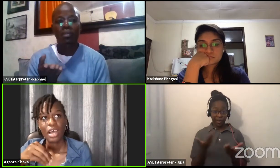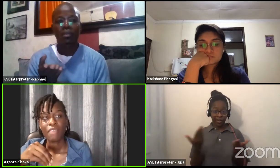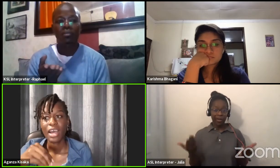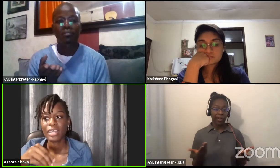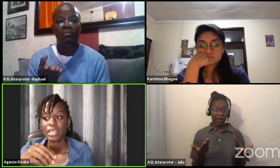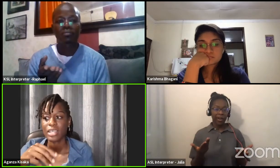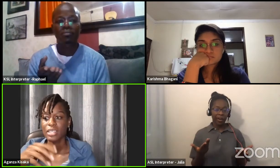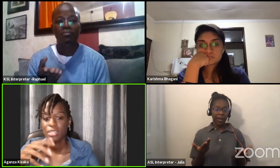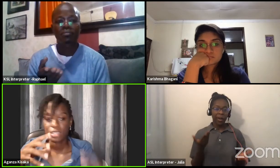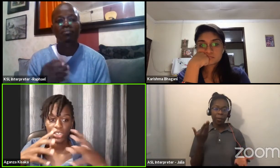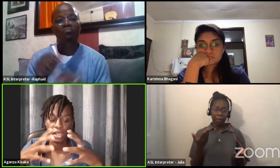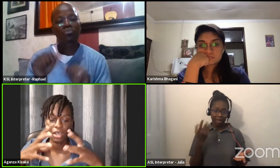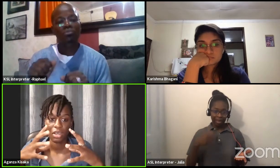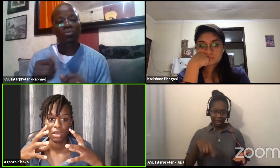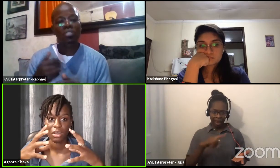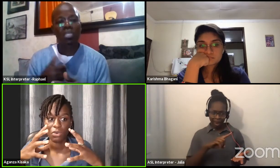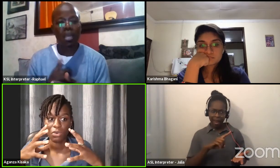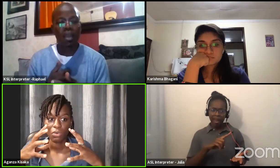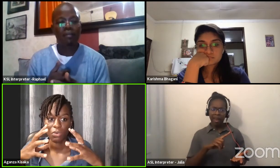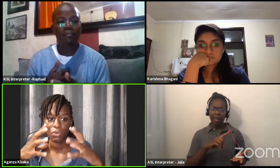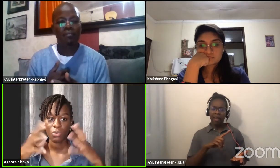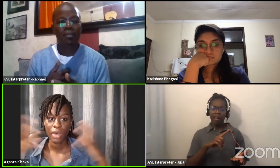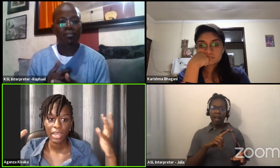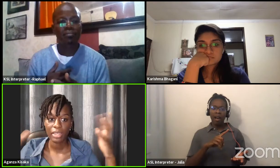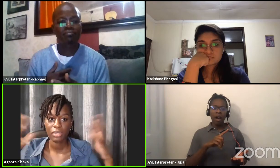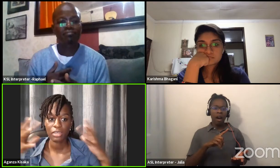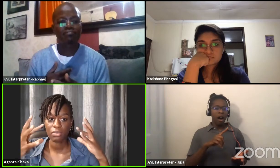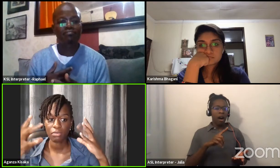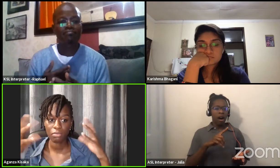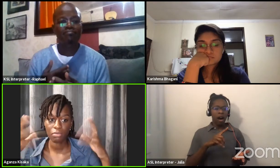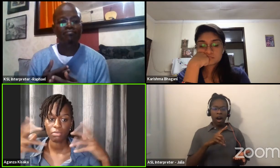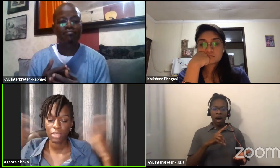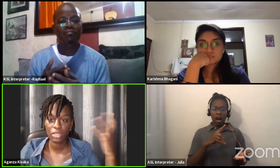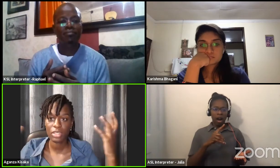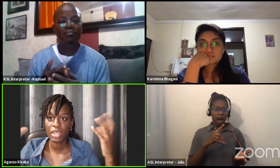have had such a wide international experience as I did.